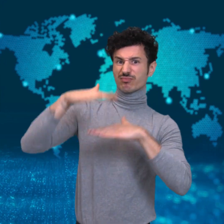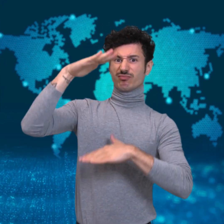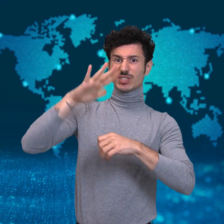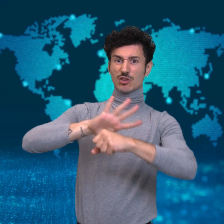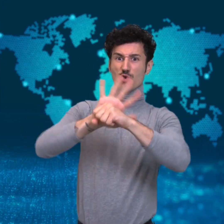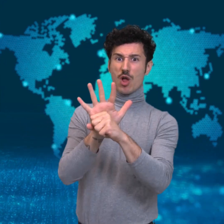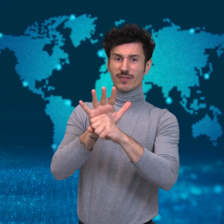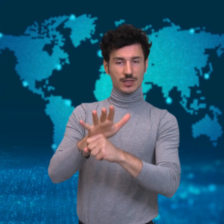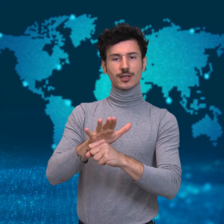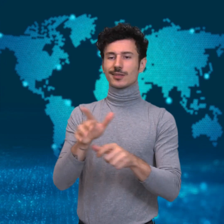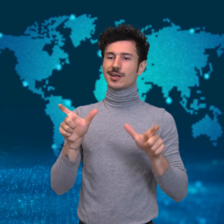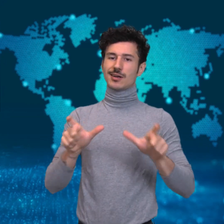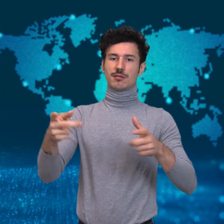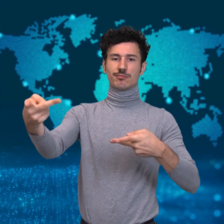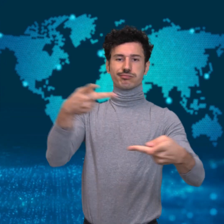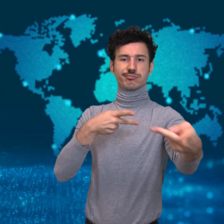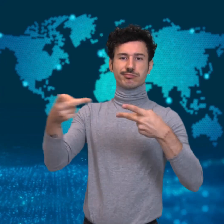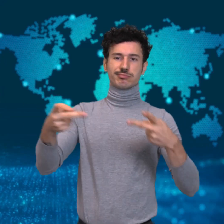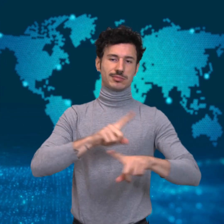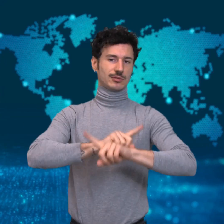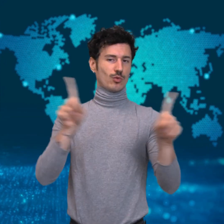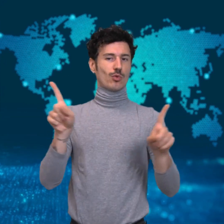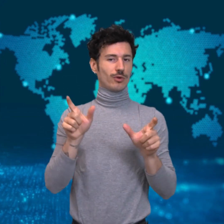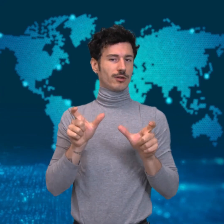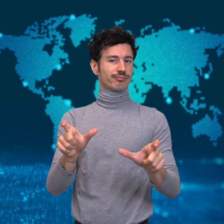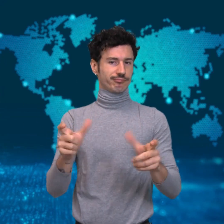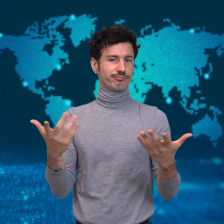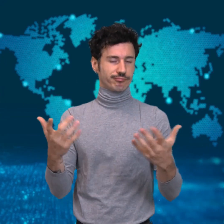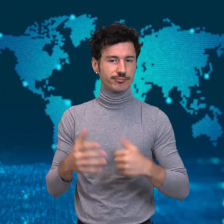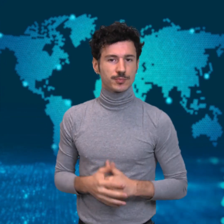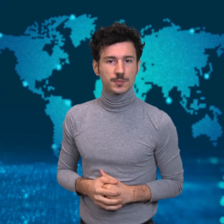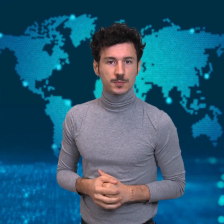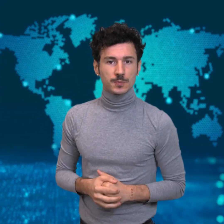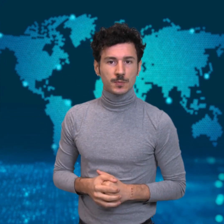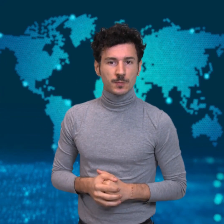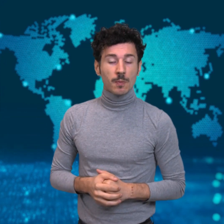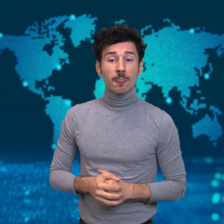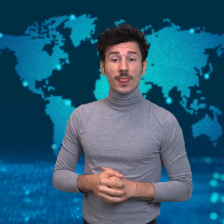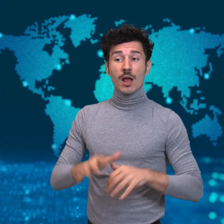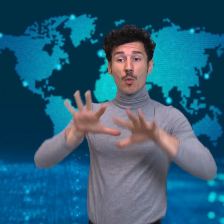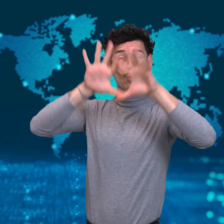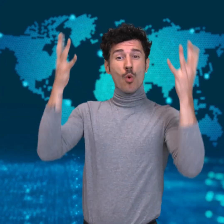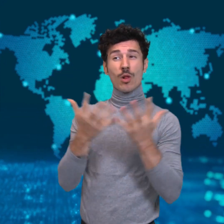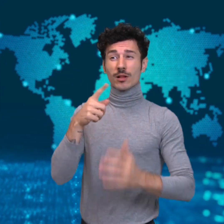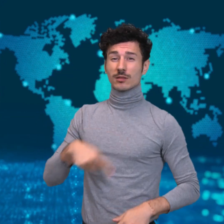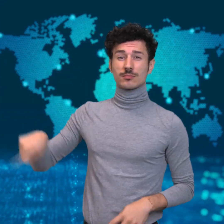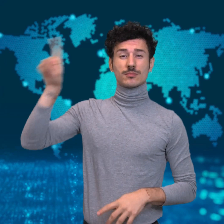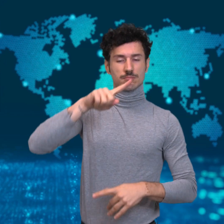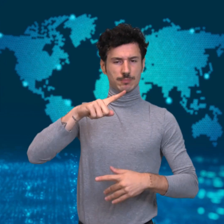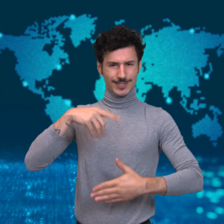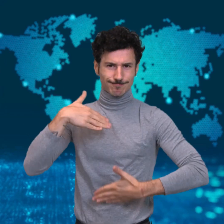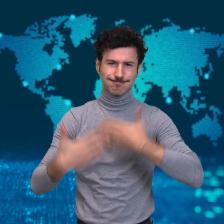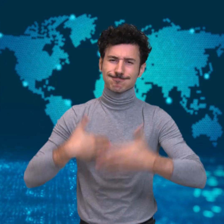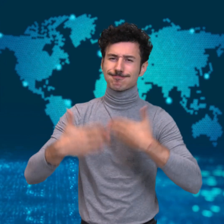heavily COVID-impacted countries after it was reported that imported